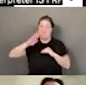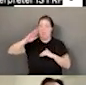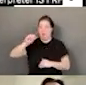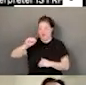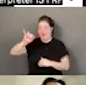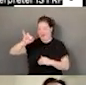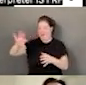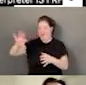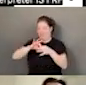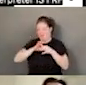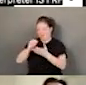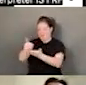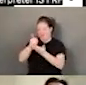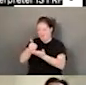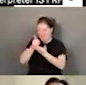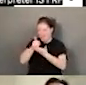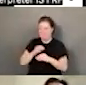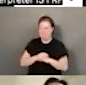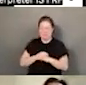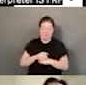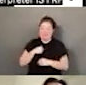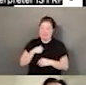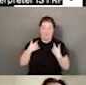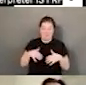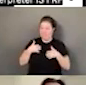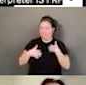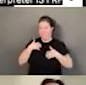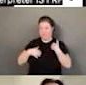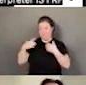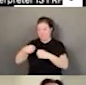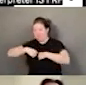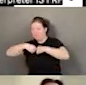than happy to dig deeper into those things as well.